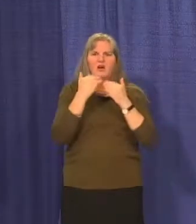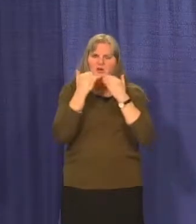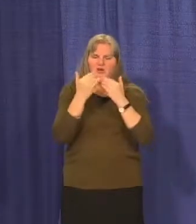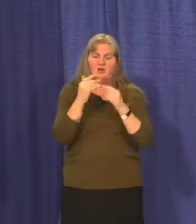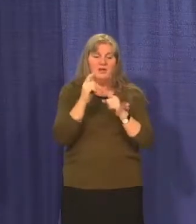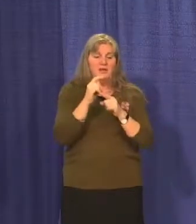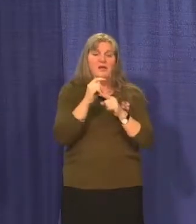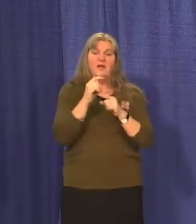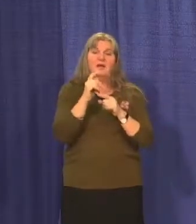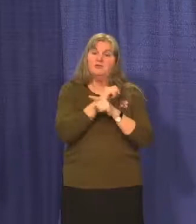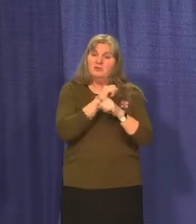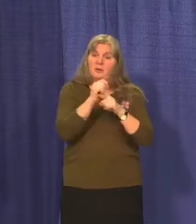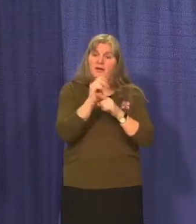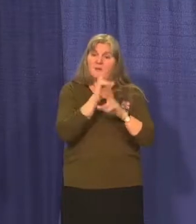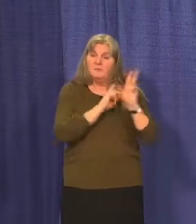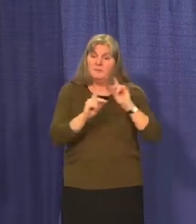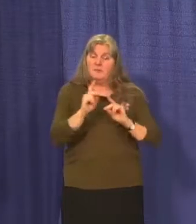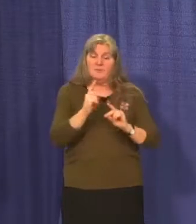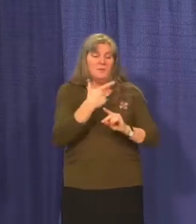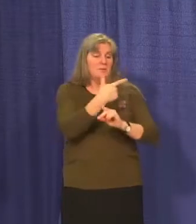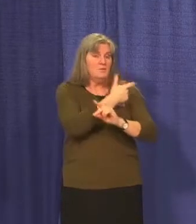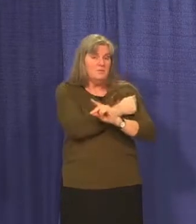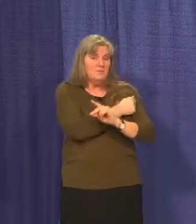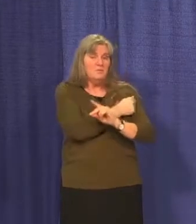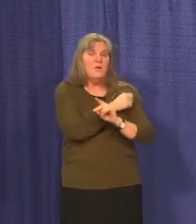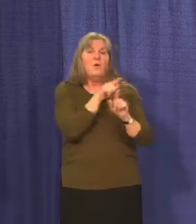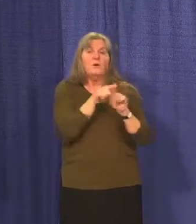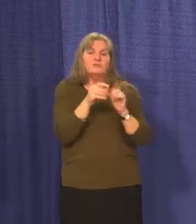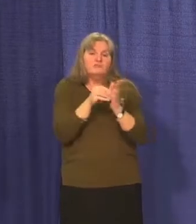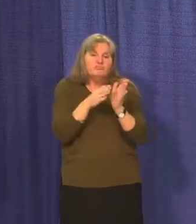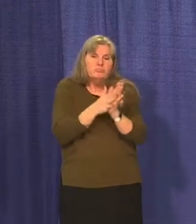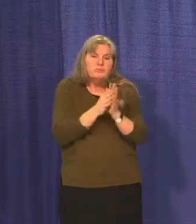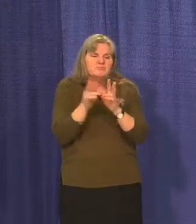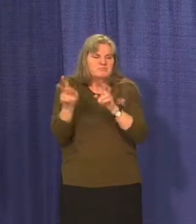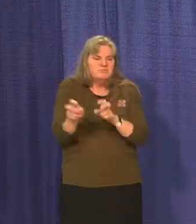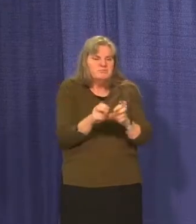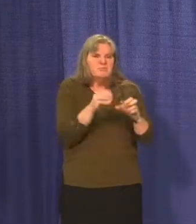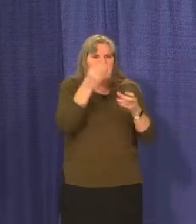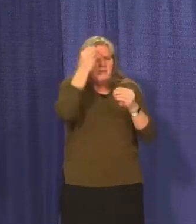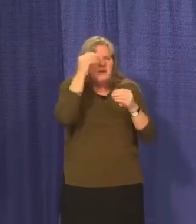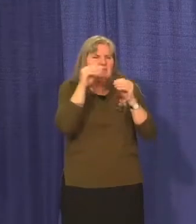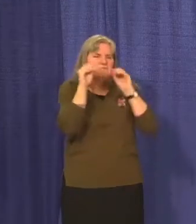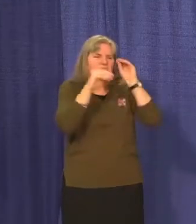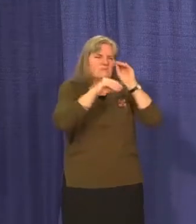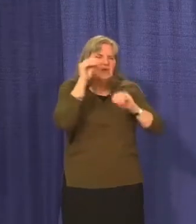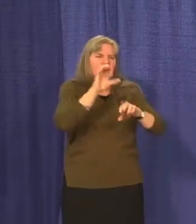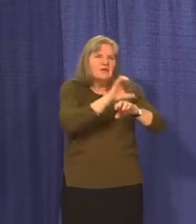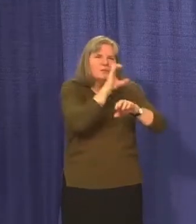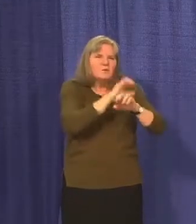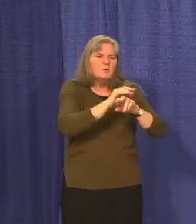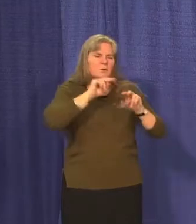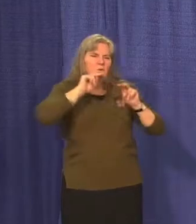skilled vaccinate or's, live data entry to track vaccine doses, and the ability to track